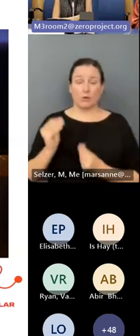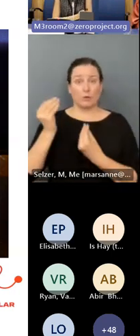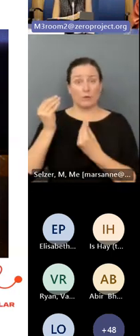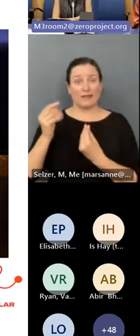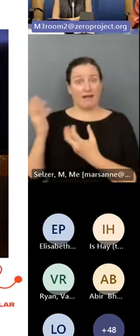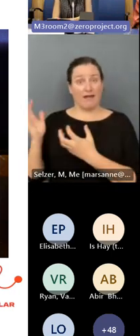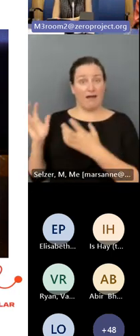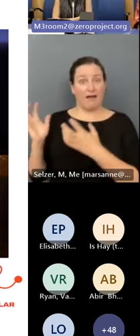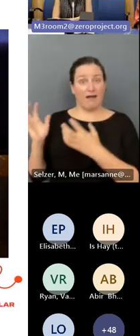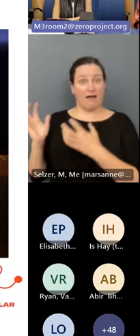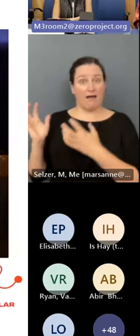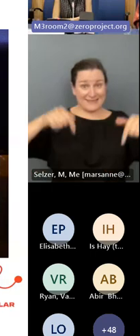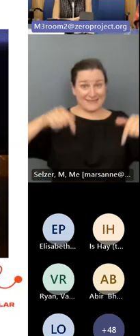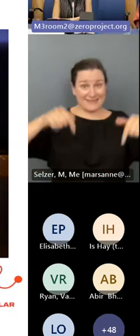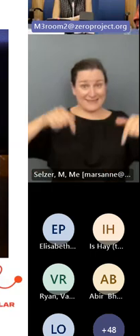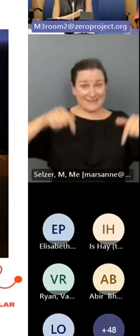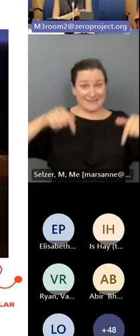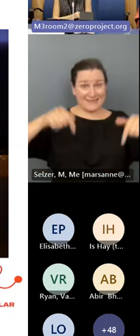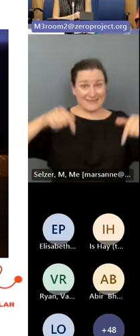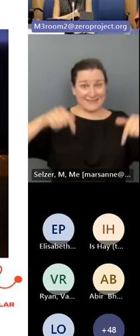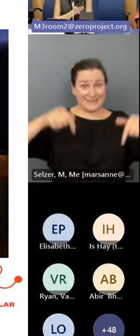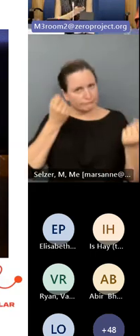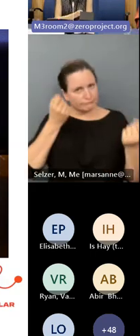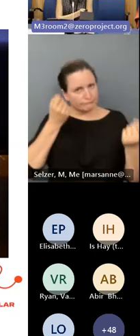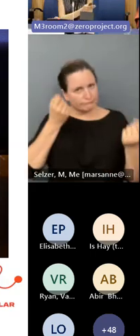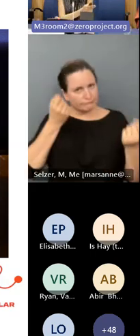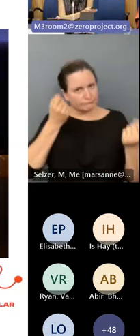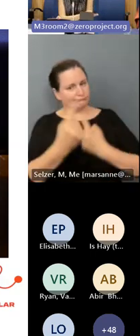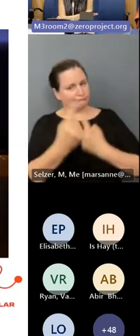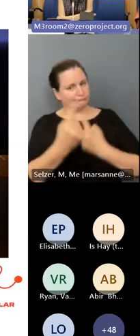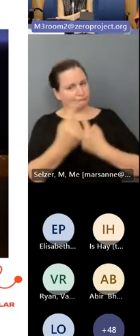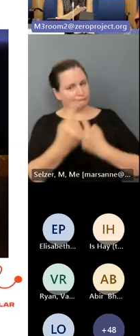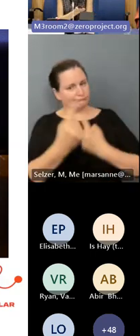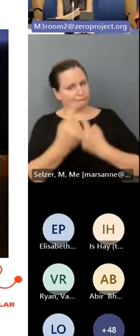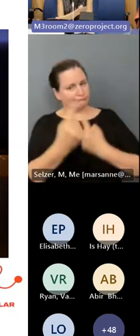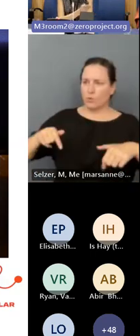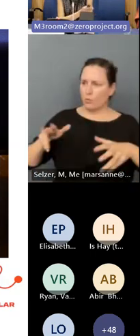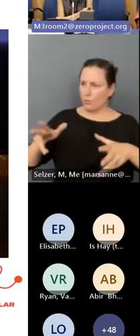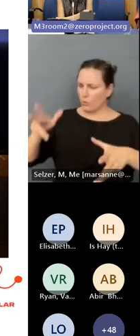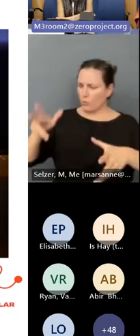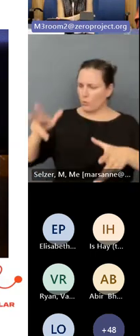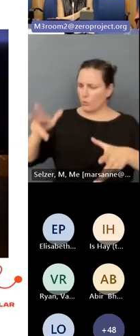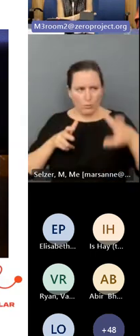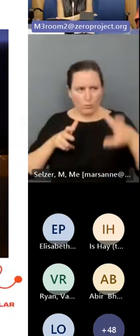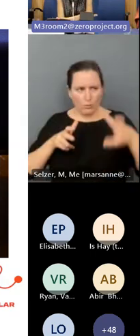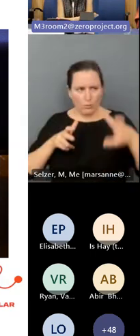mutual understanding and respect because they have an opportunity to look through the eyes of each